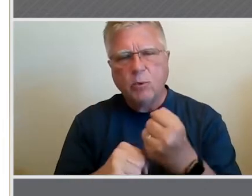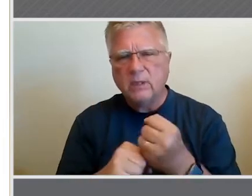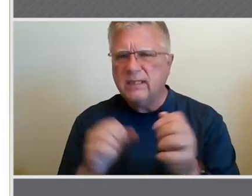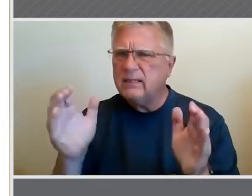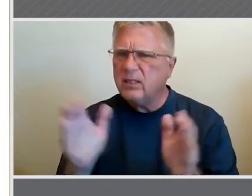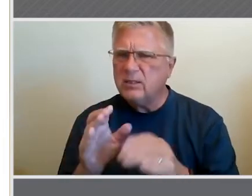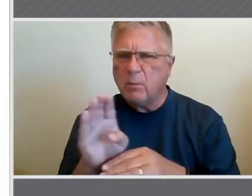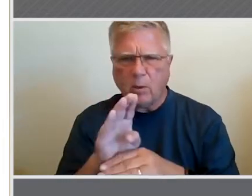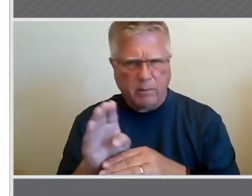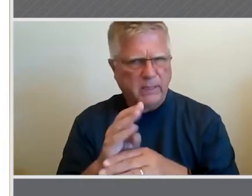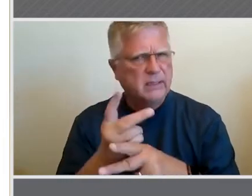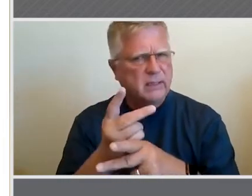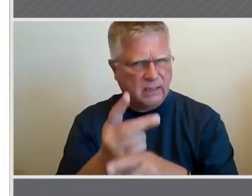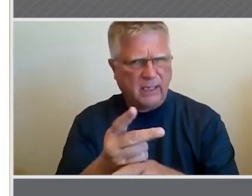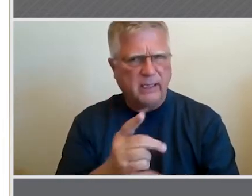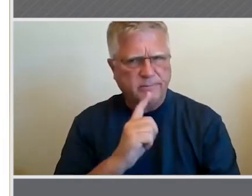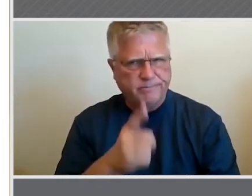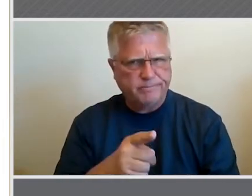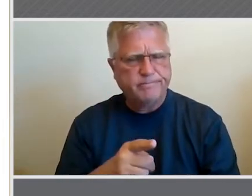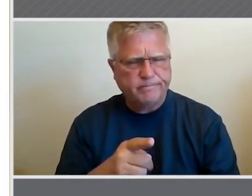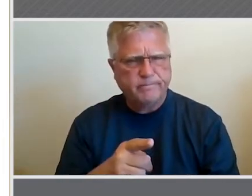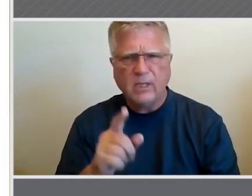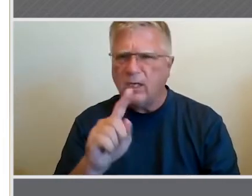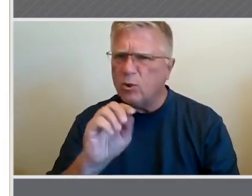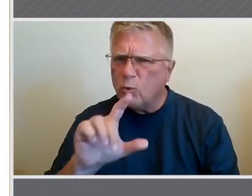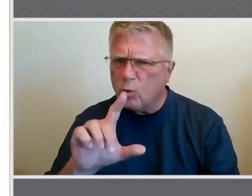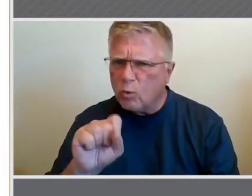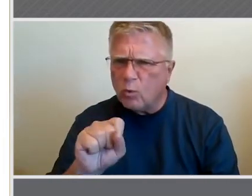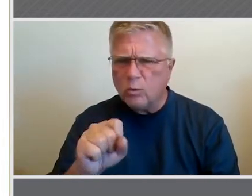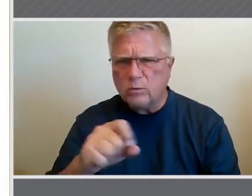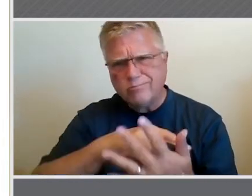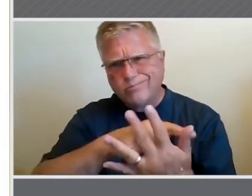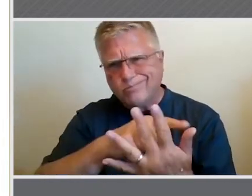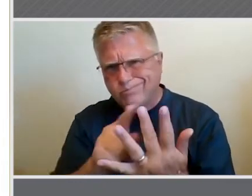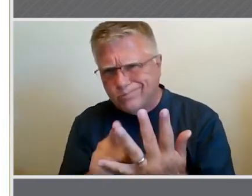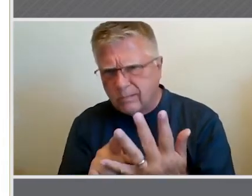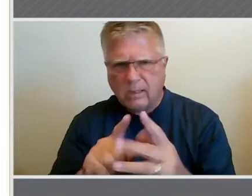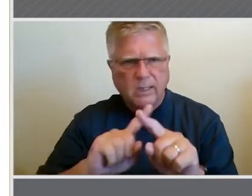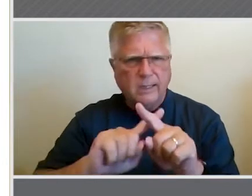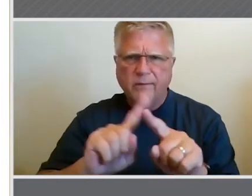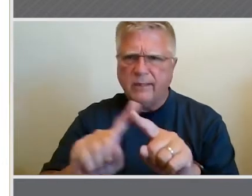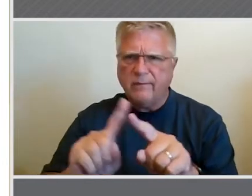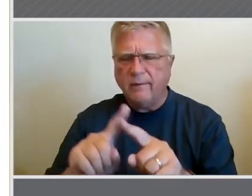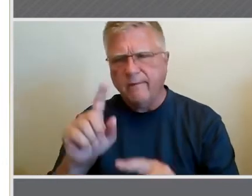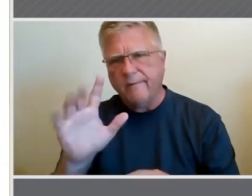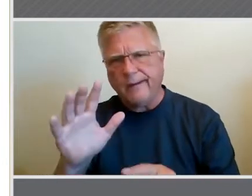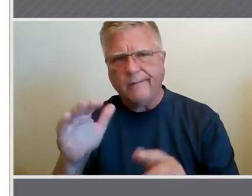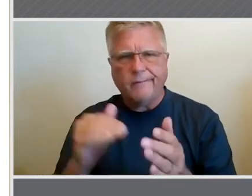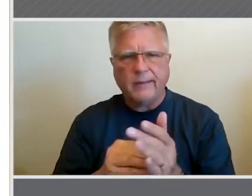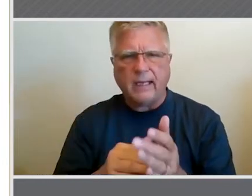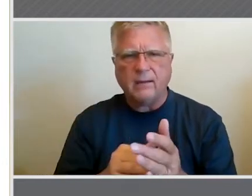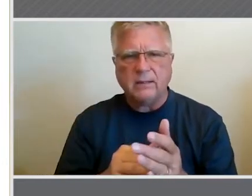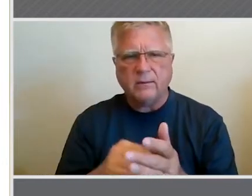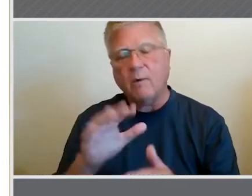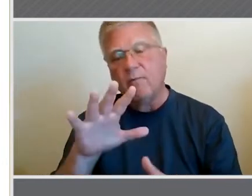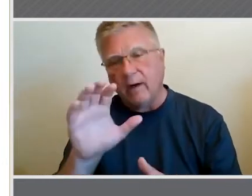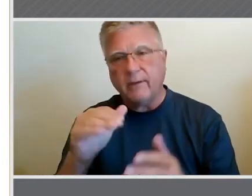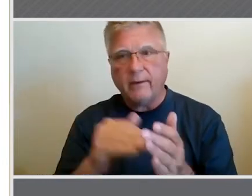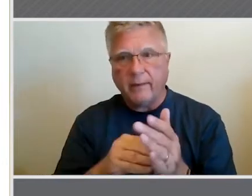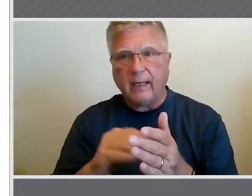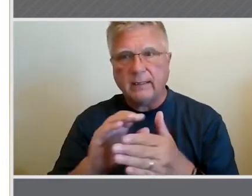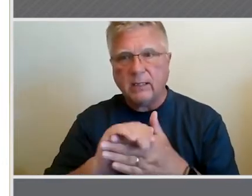You know, we have tools that can range from roughly 5000 to closer to $500,000 to support